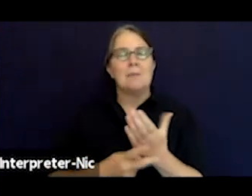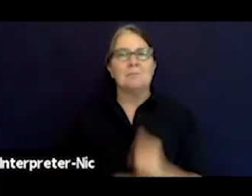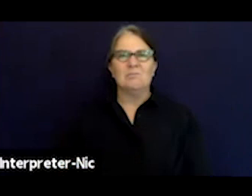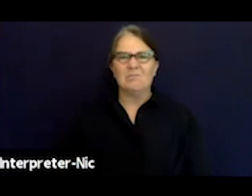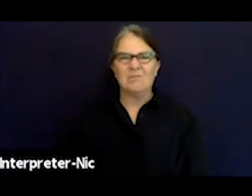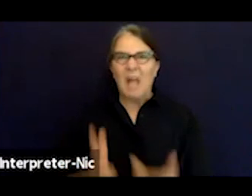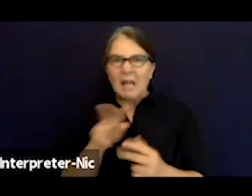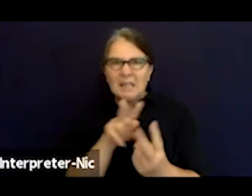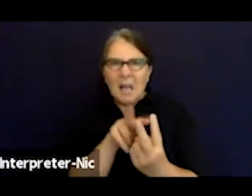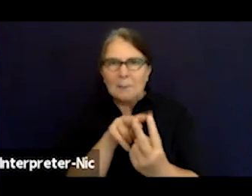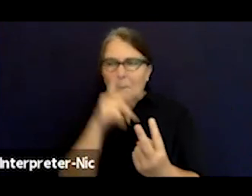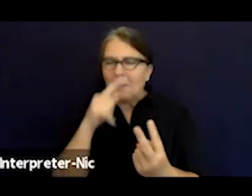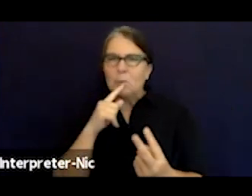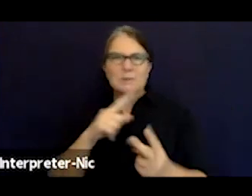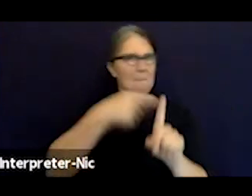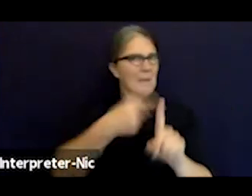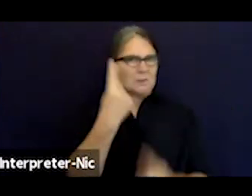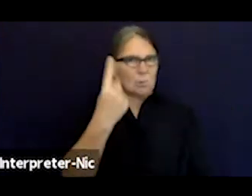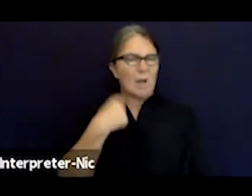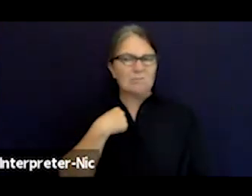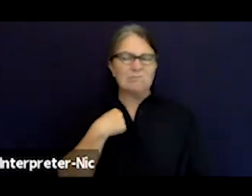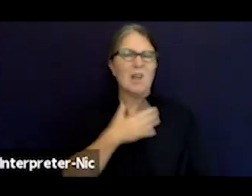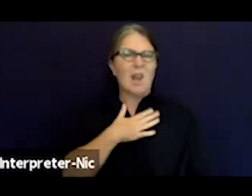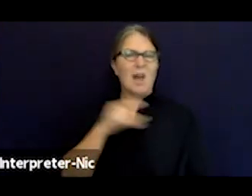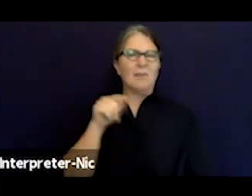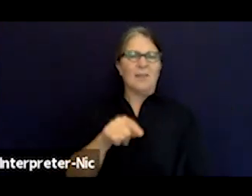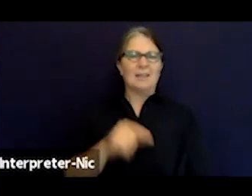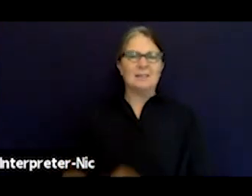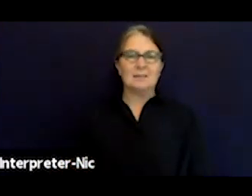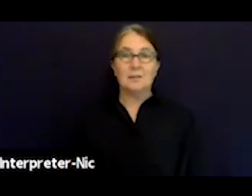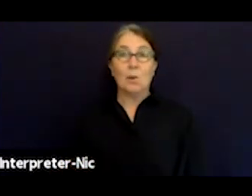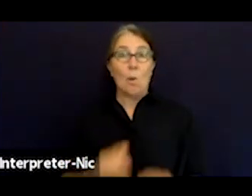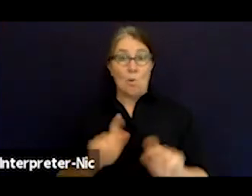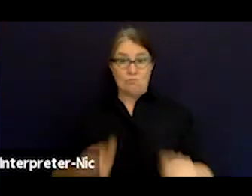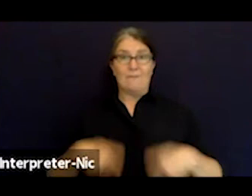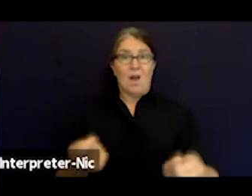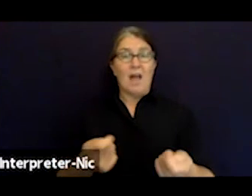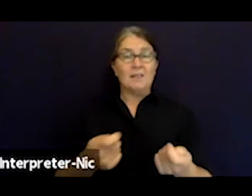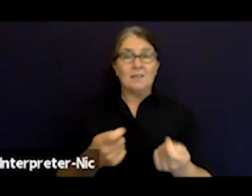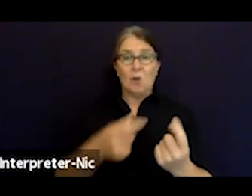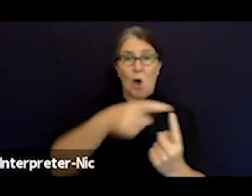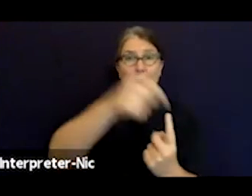for that. Allowing students options and promoting independence, to the extent we possibly can, lower